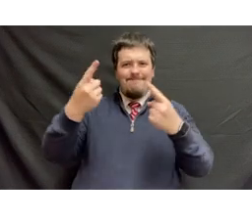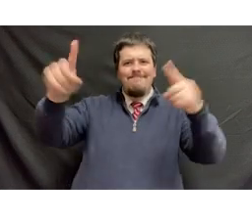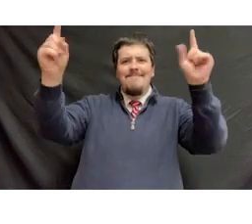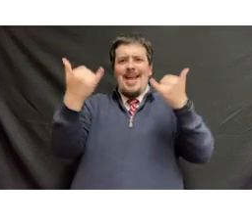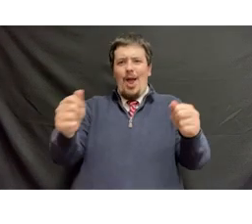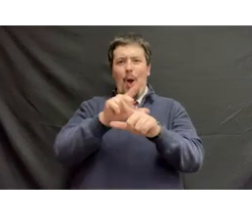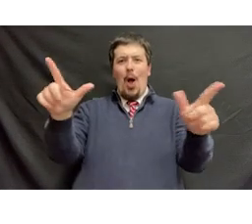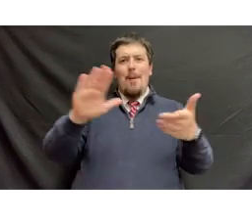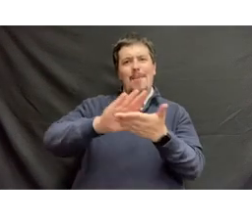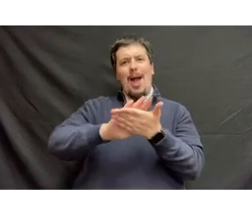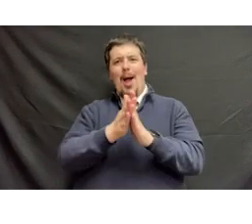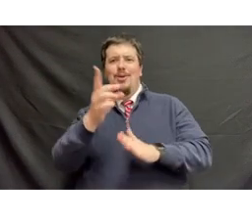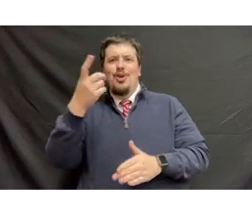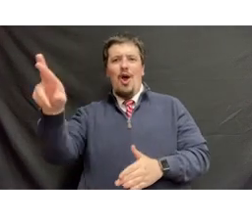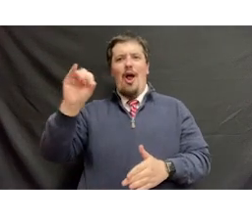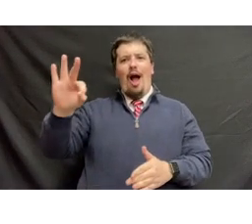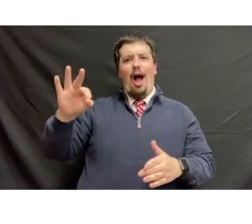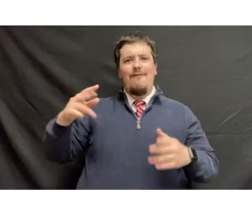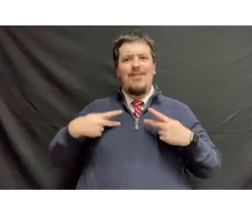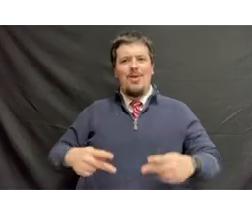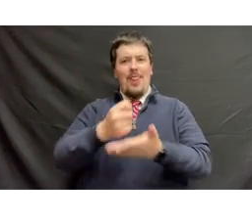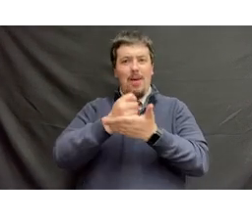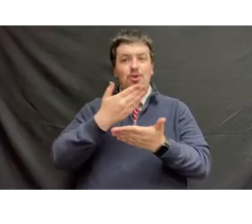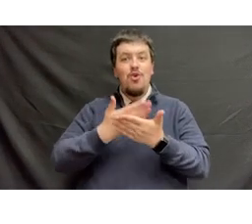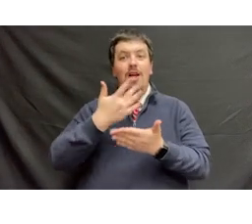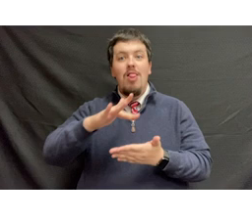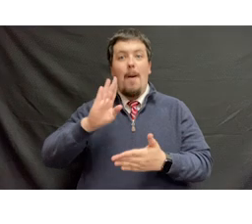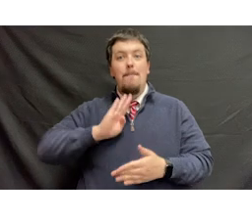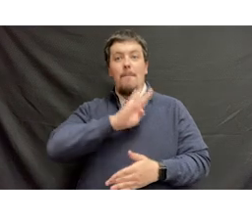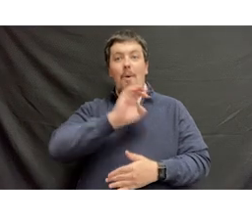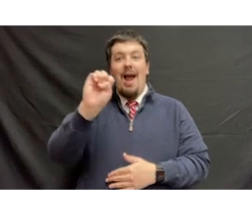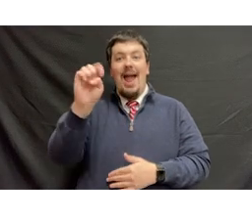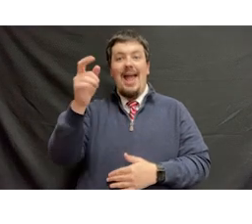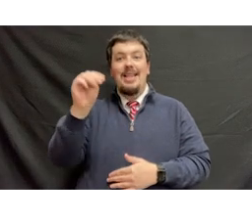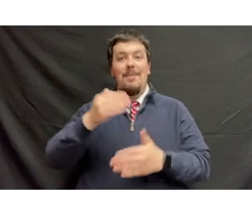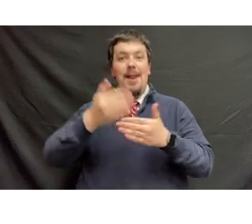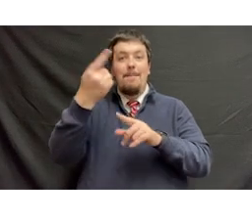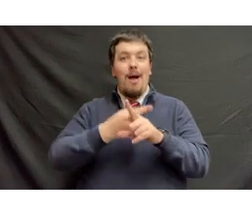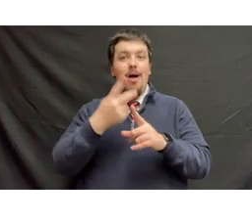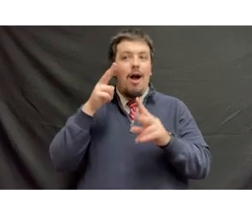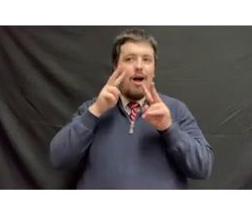and you are all now doctors of physical therapy. Good luck on your board exam next month, and I look forward to seeing you progress